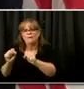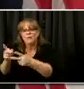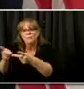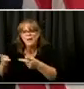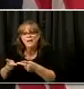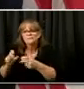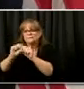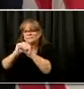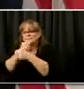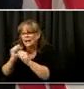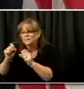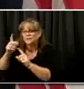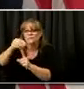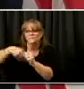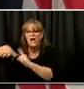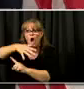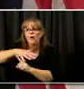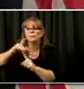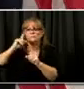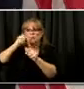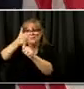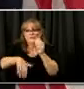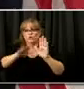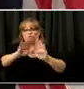school districts on for outbreak guidance they give more tools to school